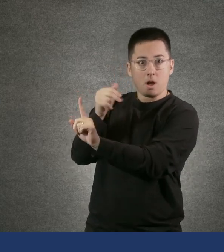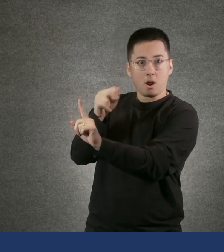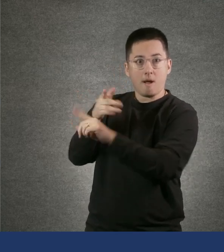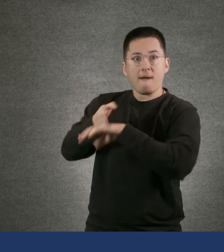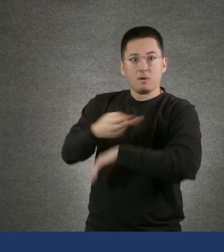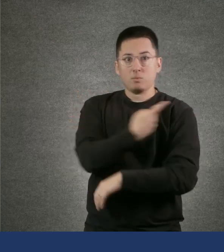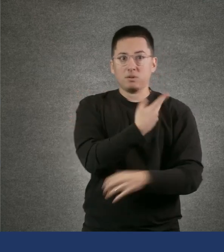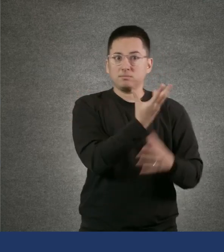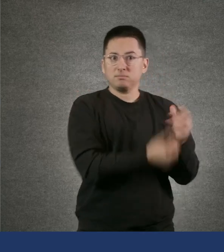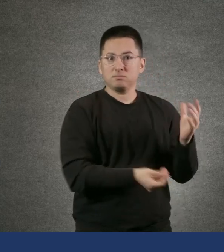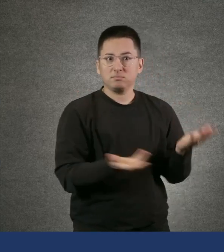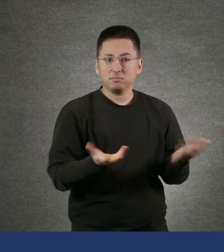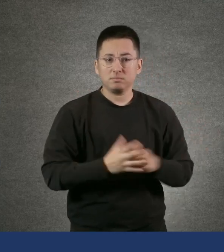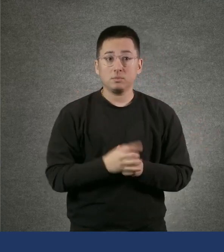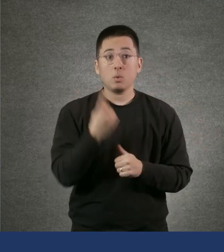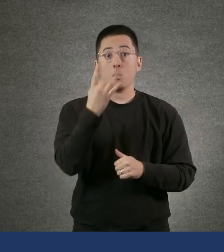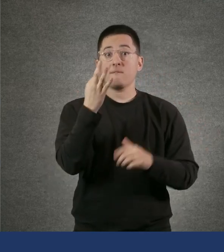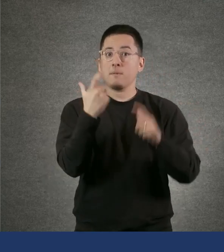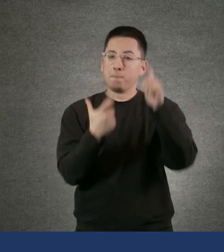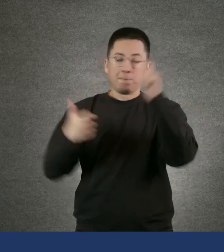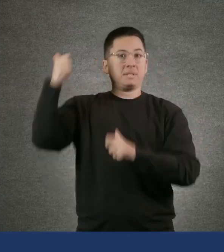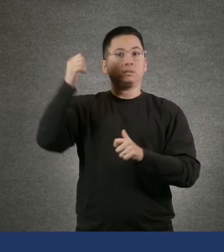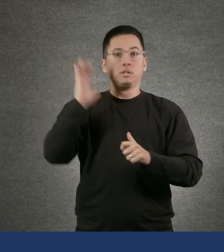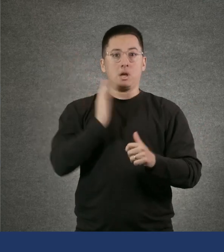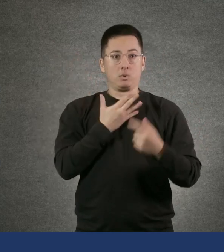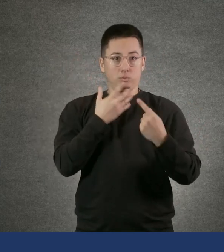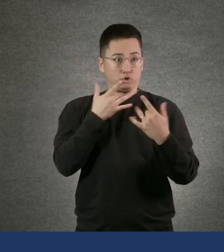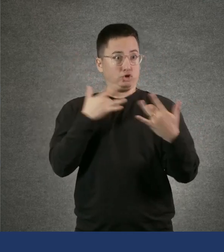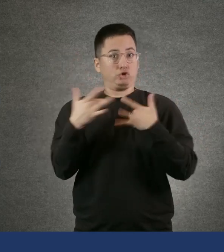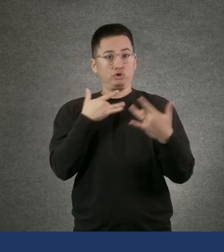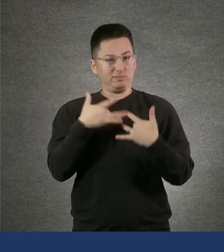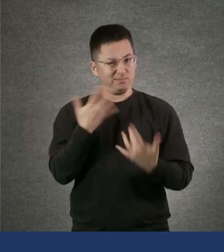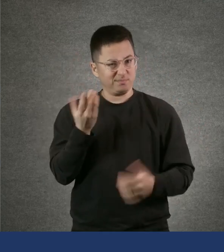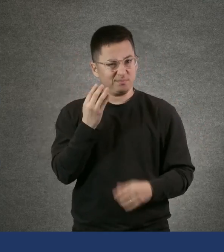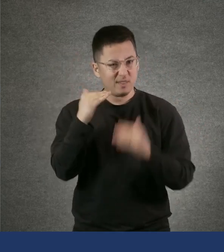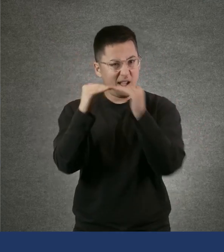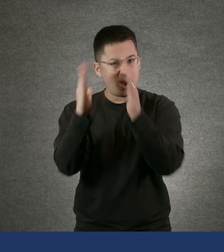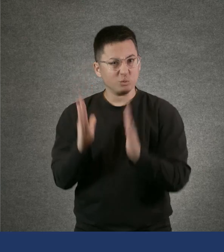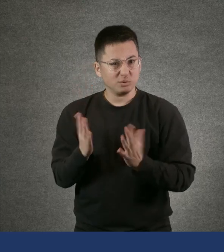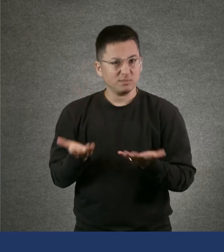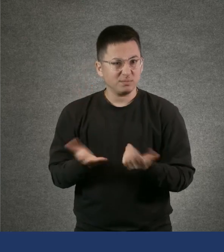We thought Hannah's housing was dealt with. Hannah lives in her own home. We planned.